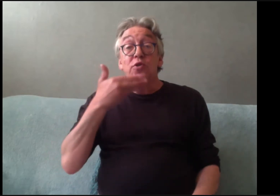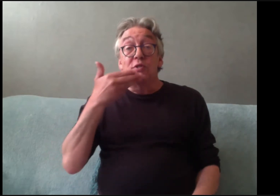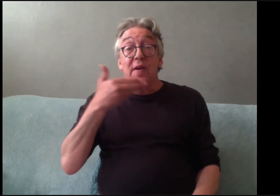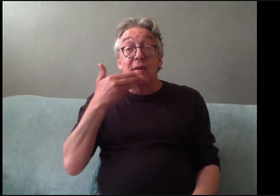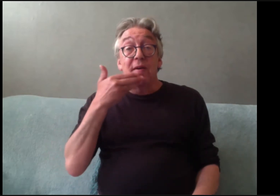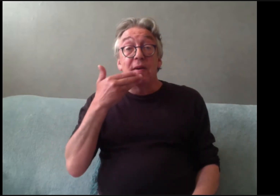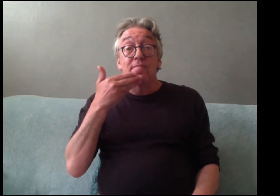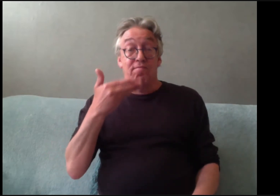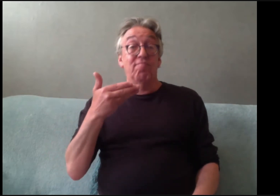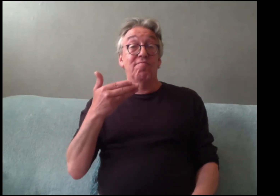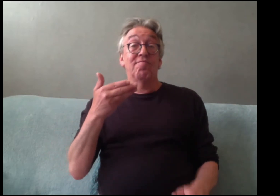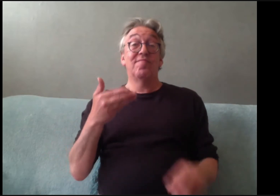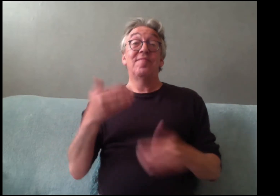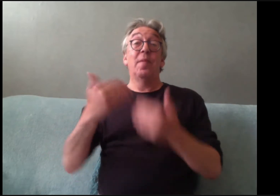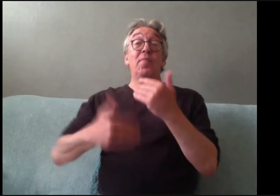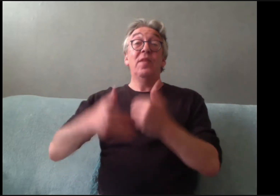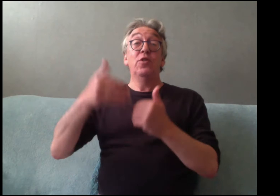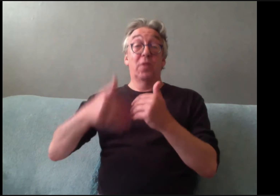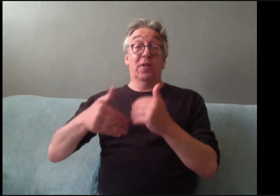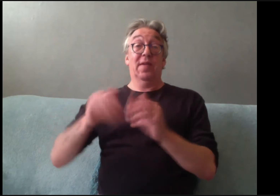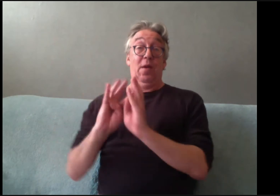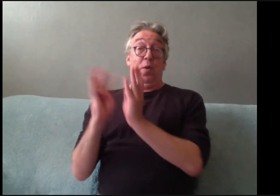Unfortunately Mr. Folk couldn't be with us today.